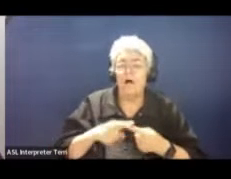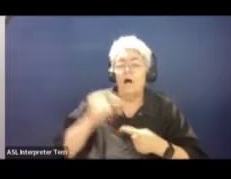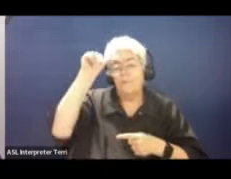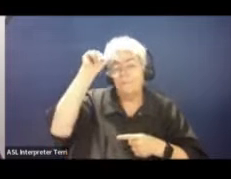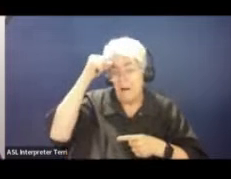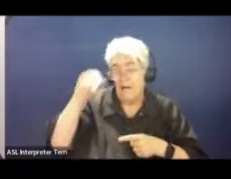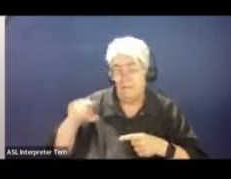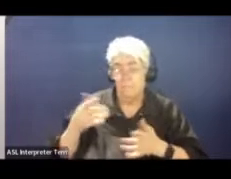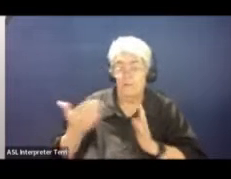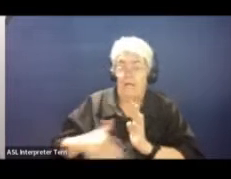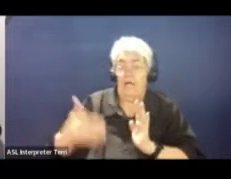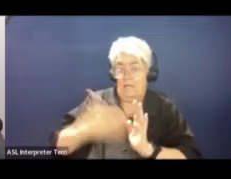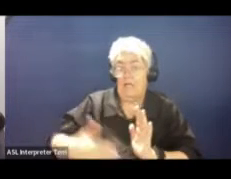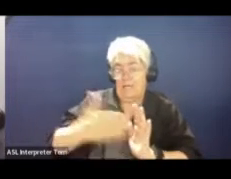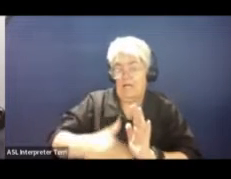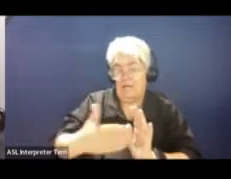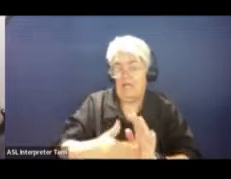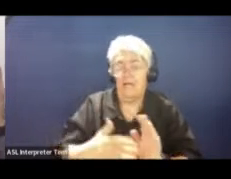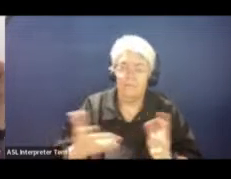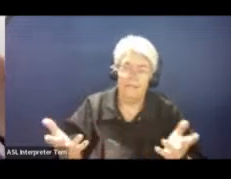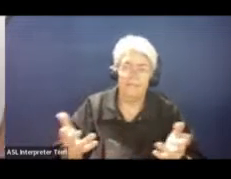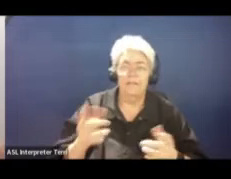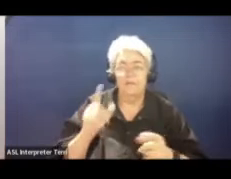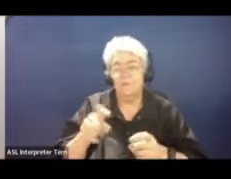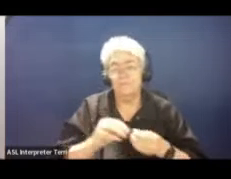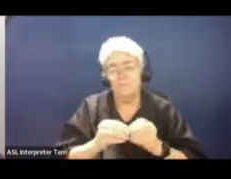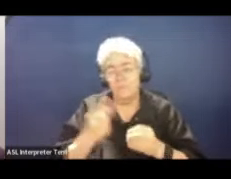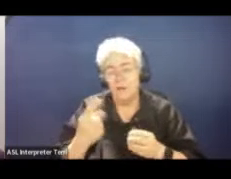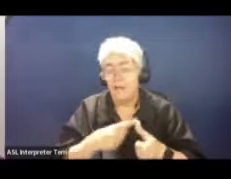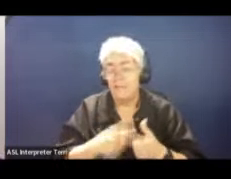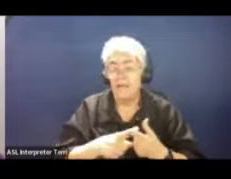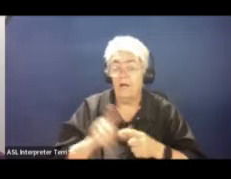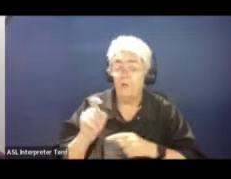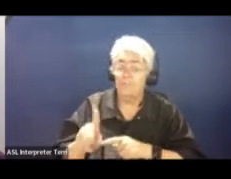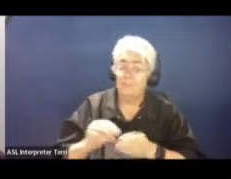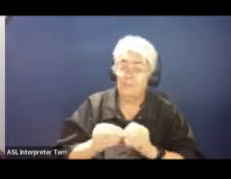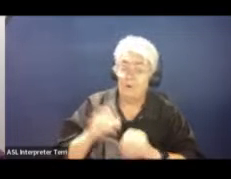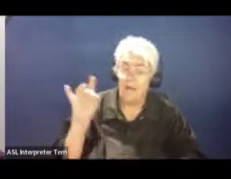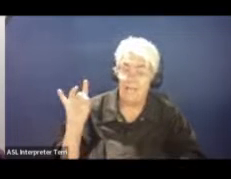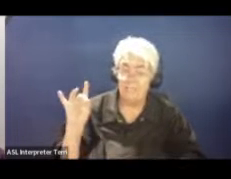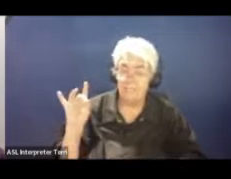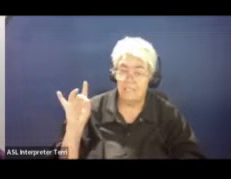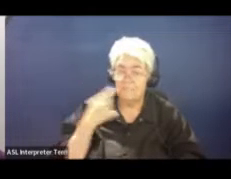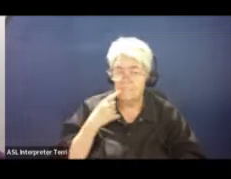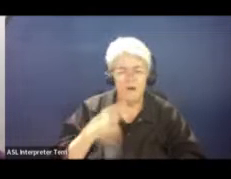process because You know, that's question number one. And then suddenly on question eight people will be like, Oh, I didn't go to the hospital, so it